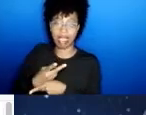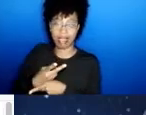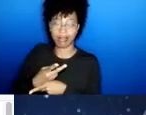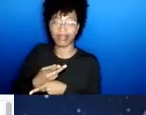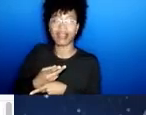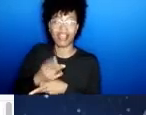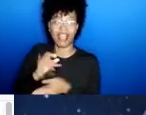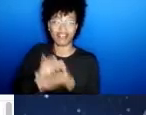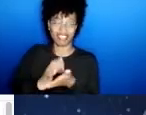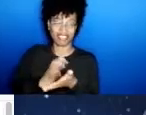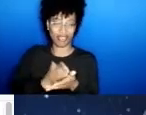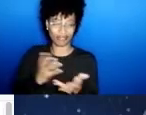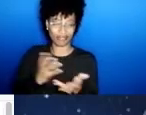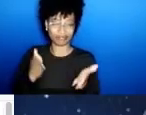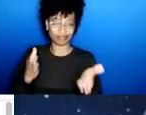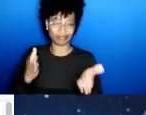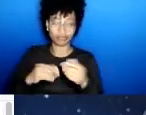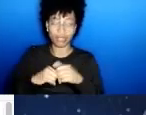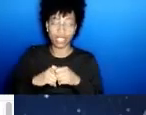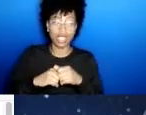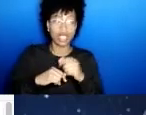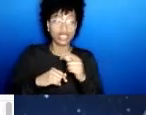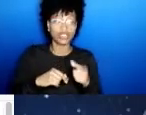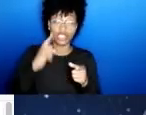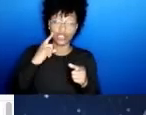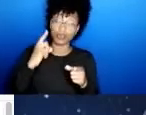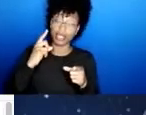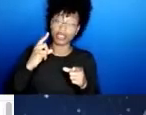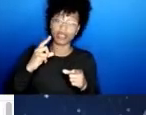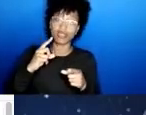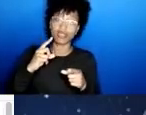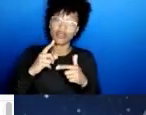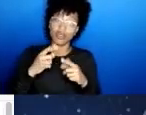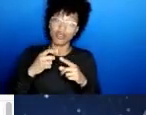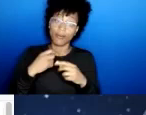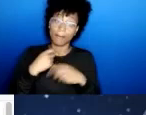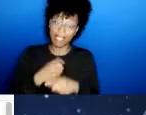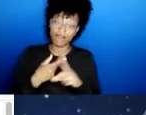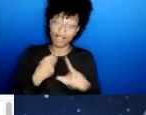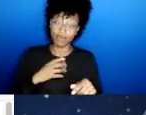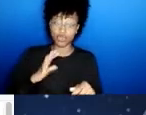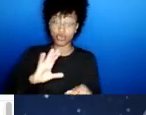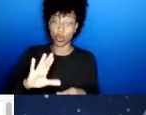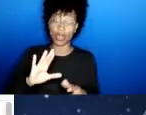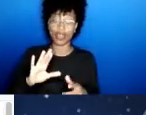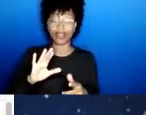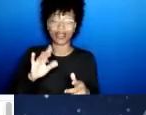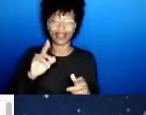your dynamic HTML web presentation is going to be converted